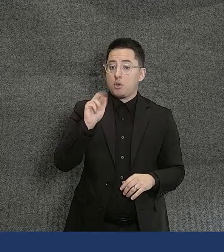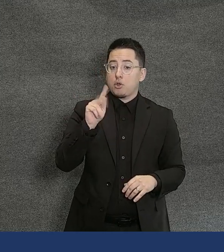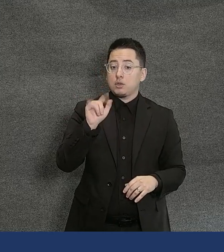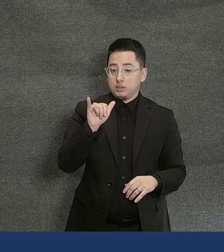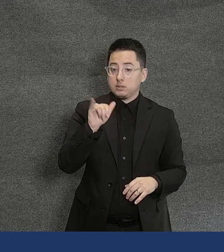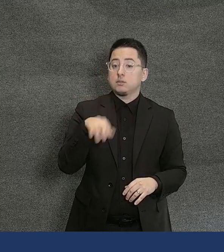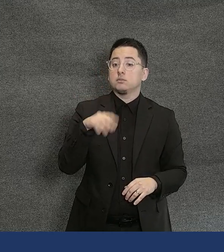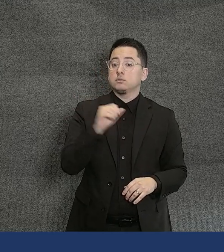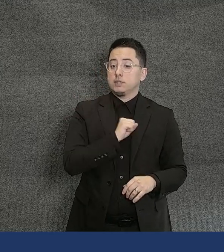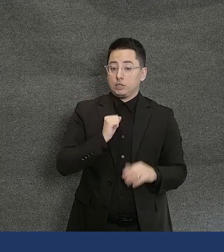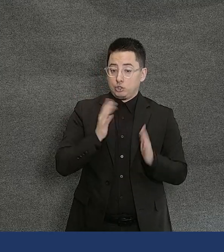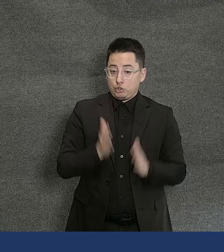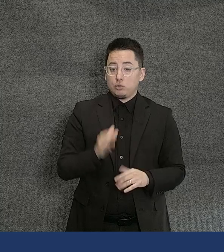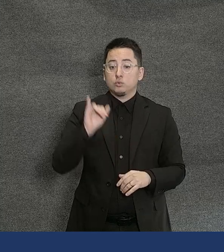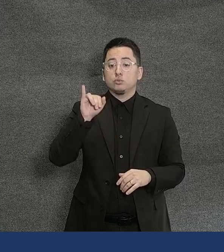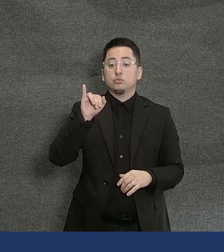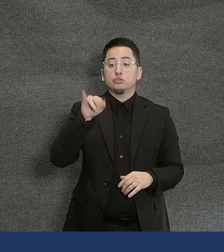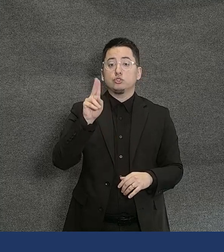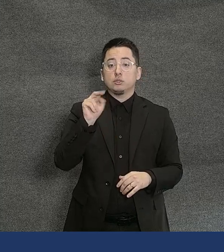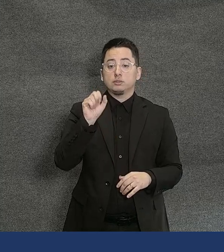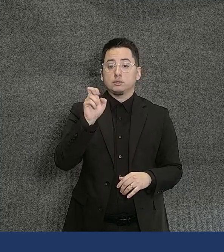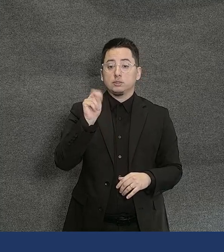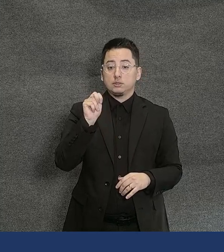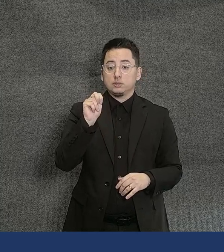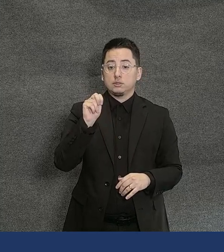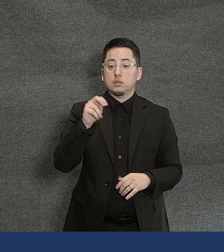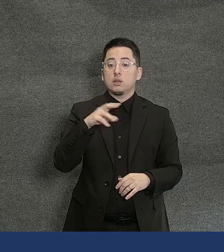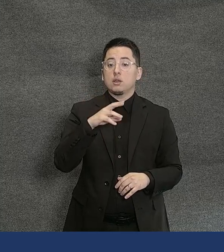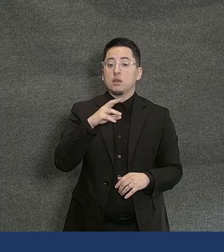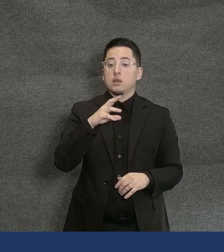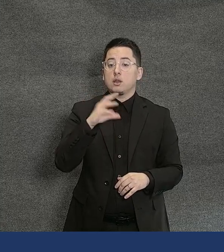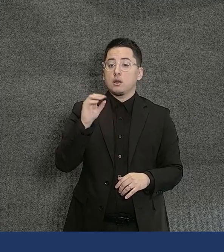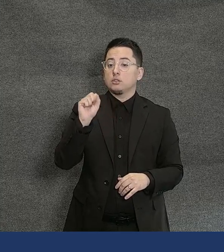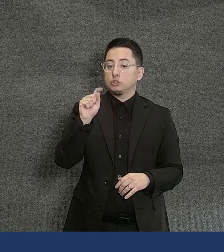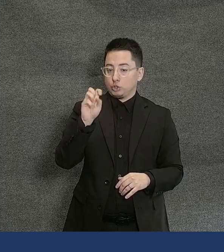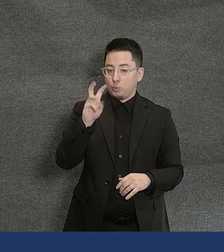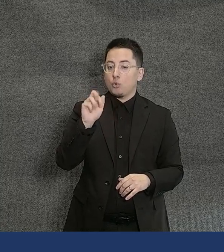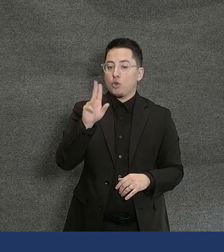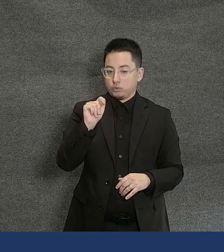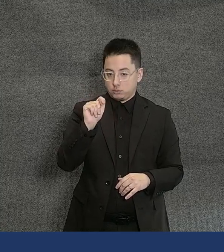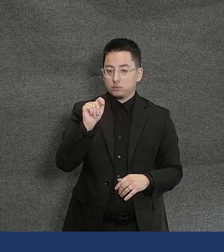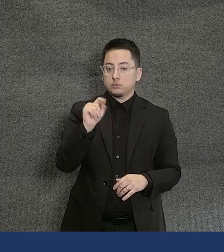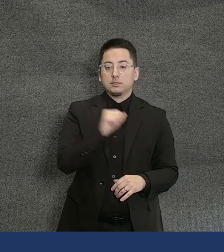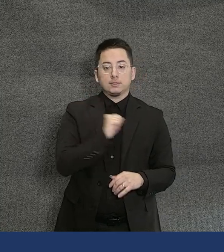who is my vice chair, Senator Fateh, myself, and we